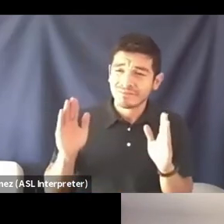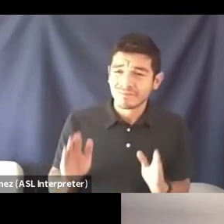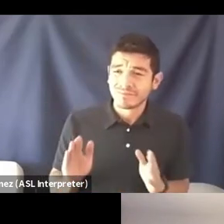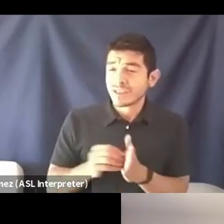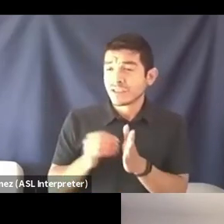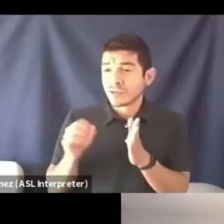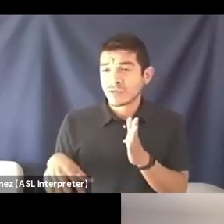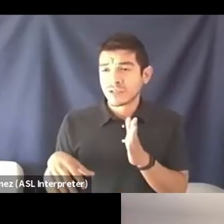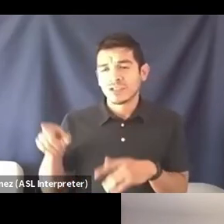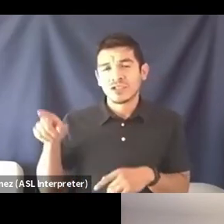She's so talented.